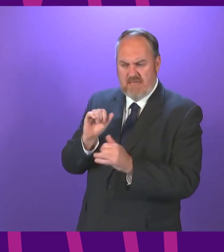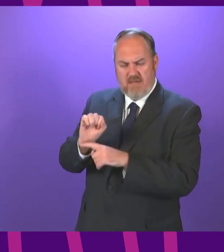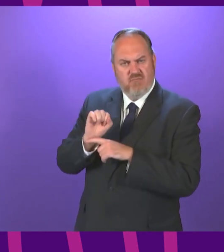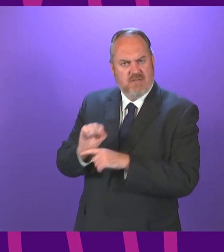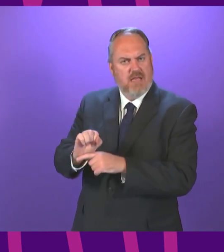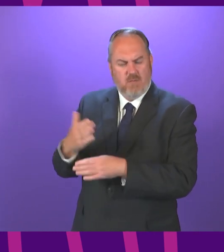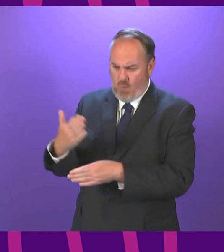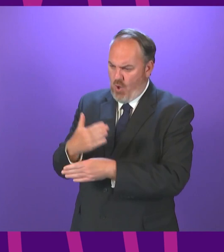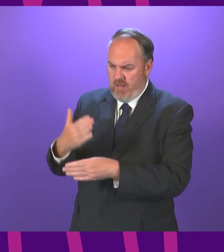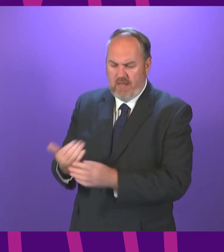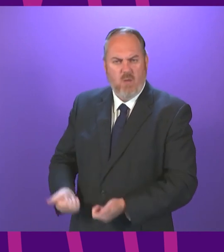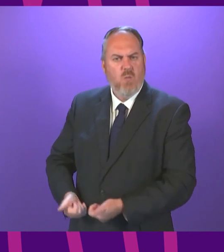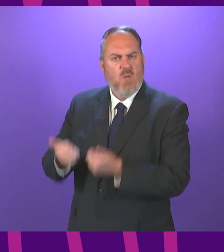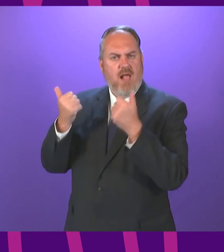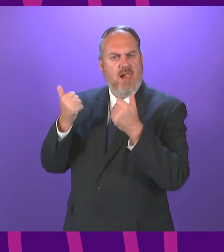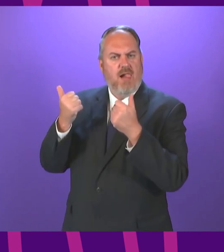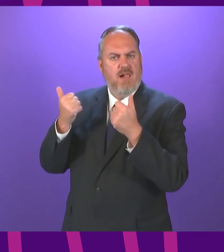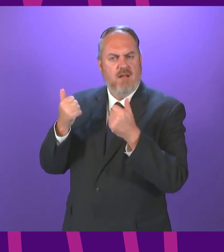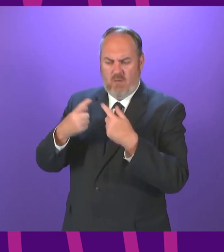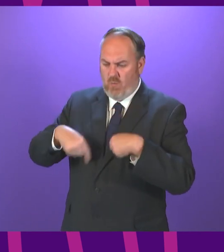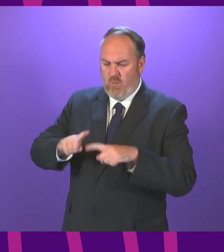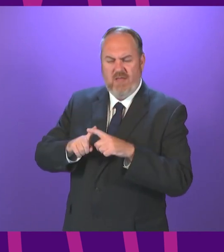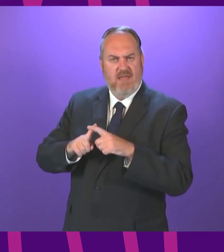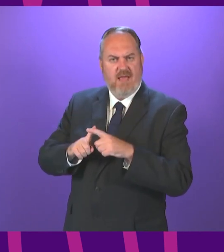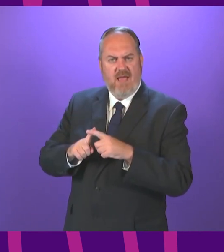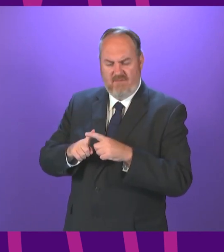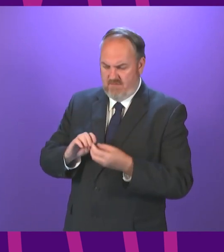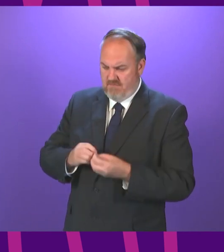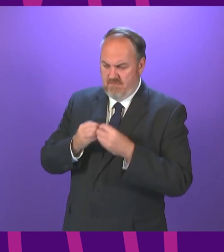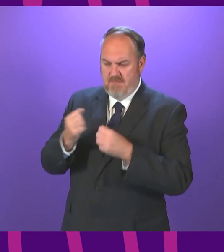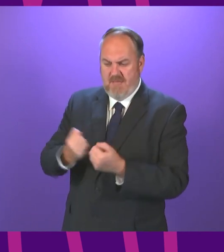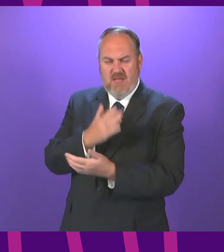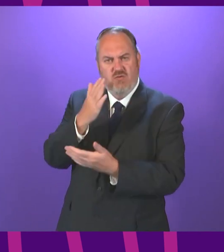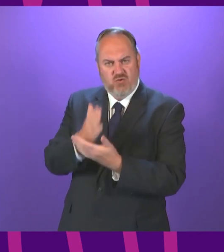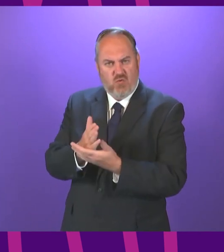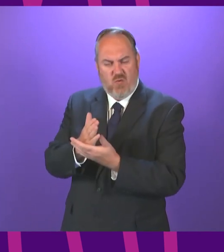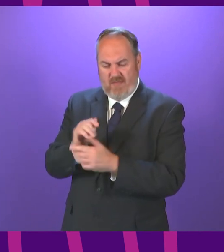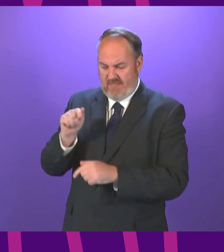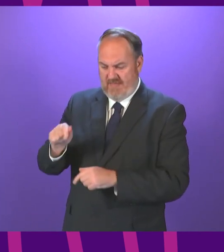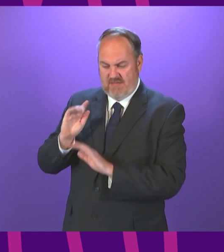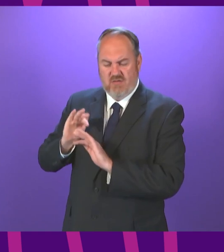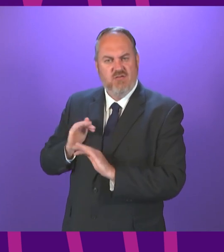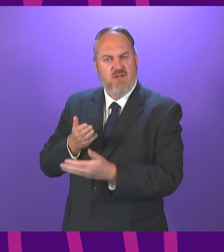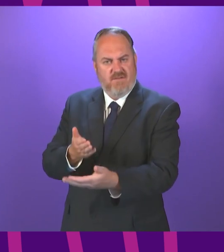we will not need a wake-up call because we have already taken action to make sure that test and protect can perform at the level that people expect.